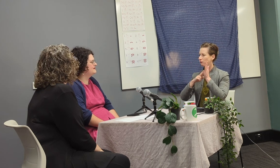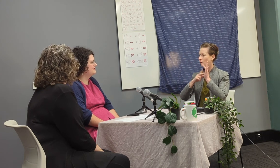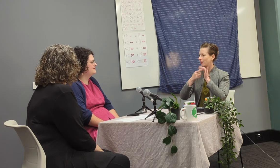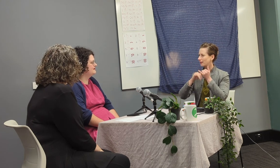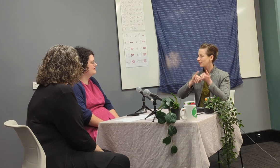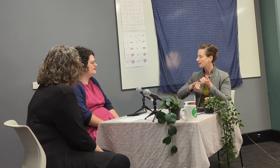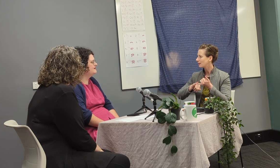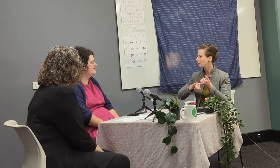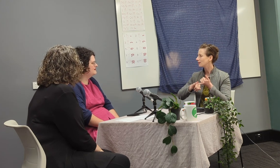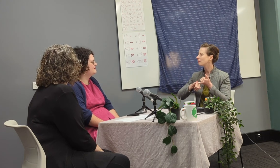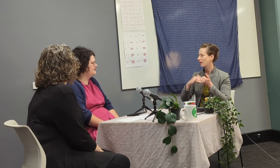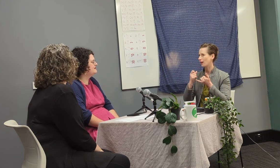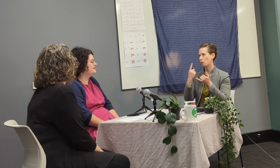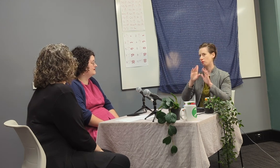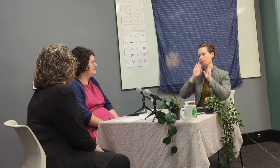So I looked at phonetics.